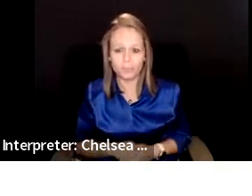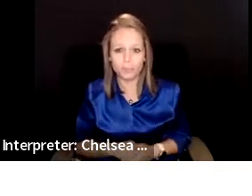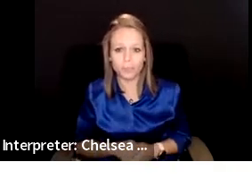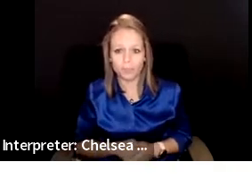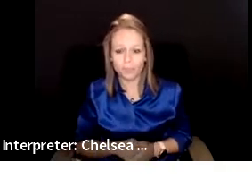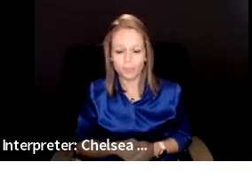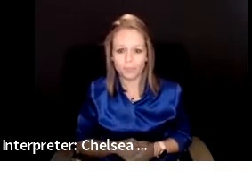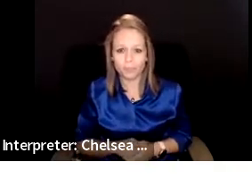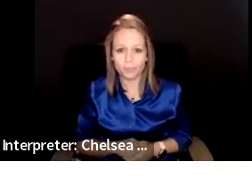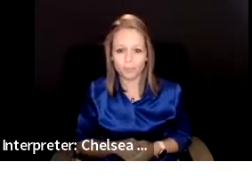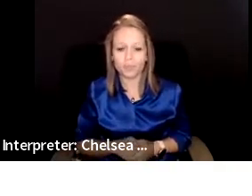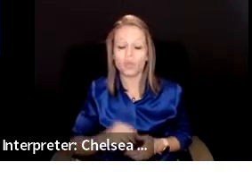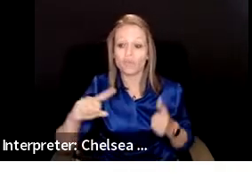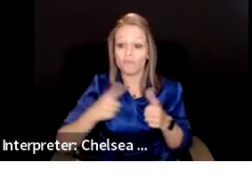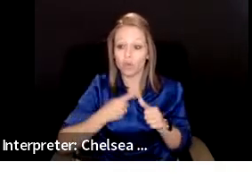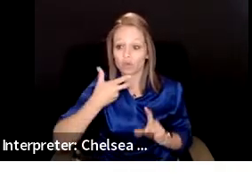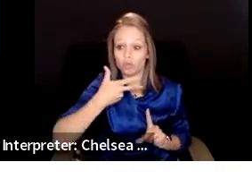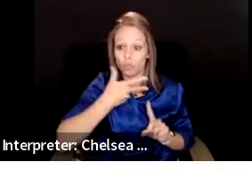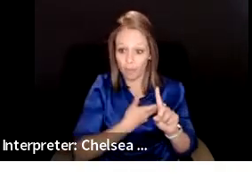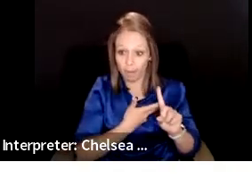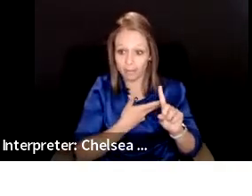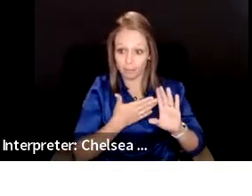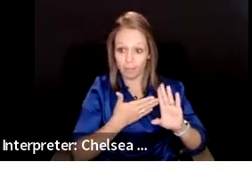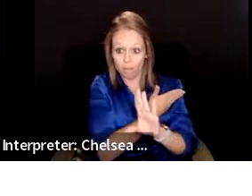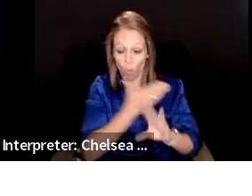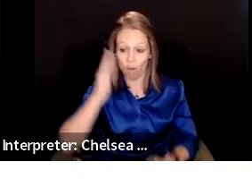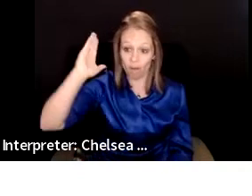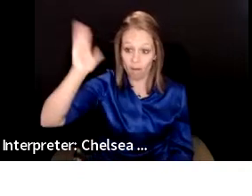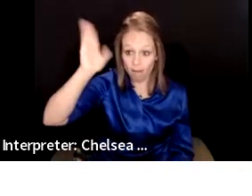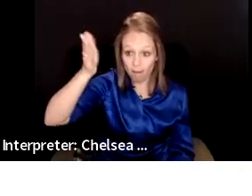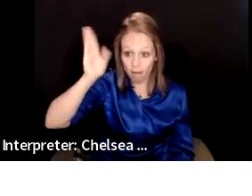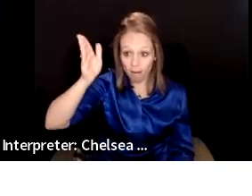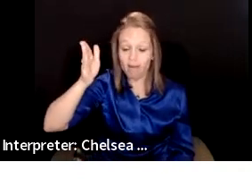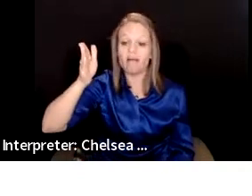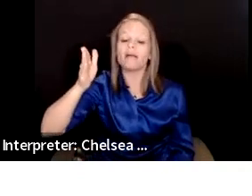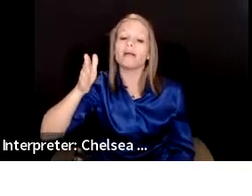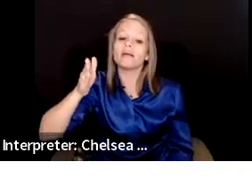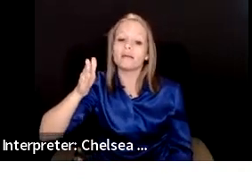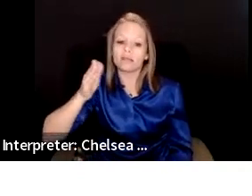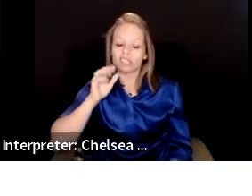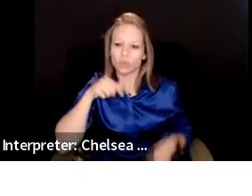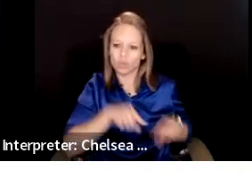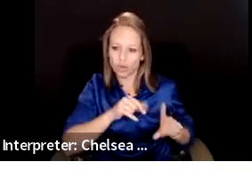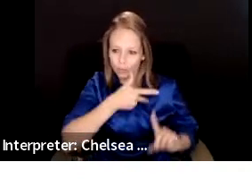just connecting with community organizations across the state to really understand